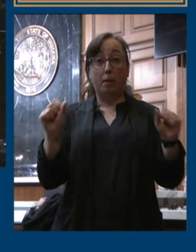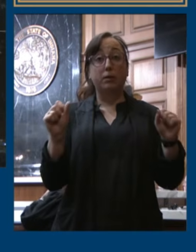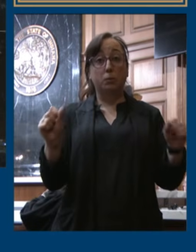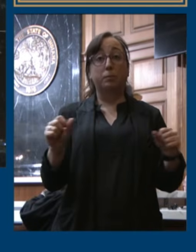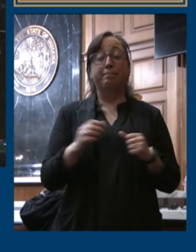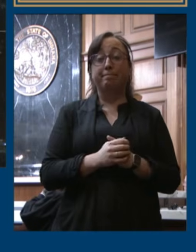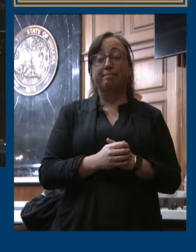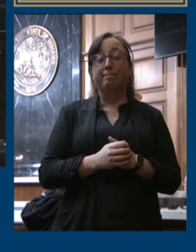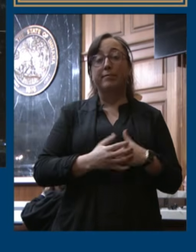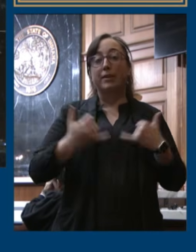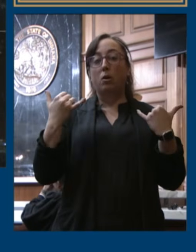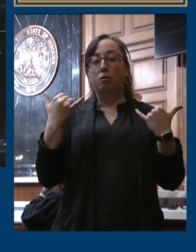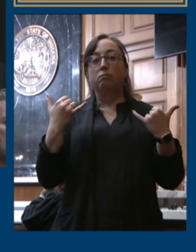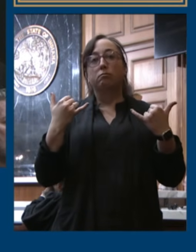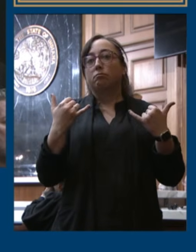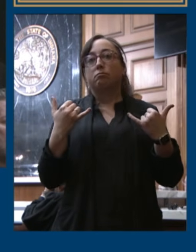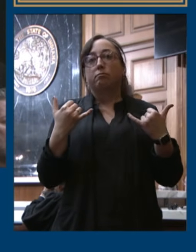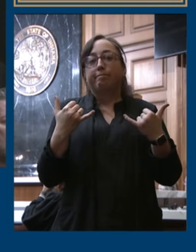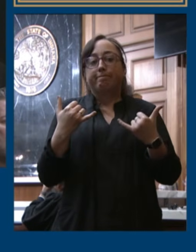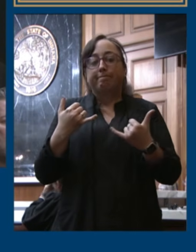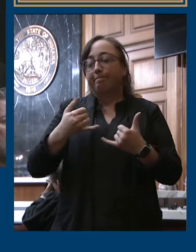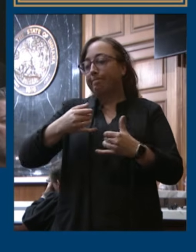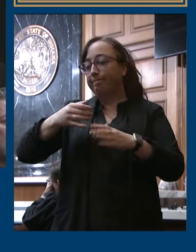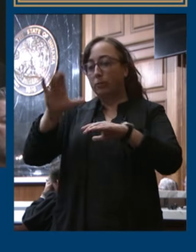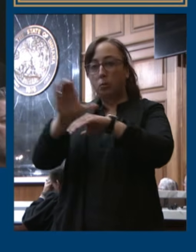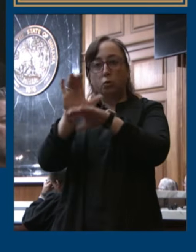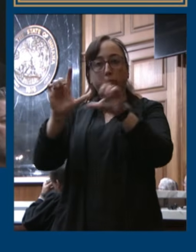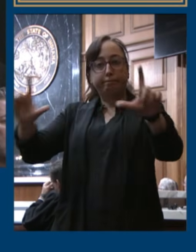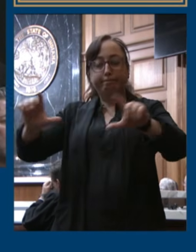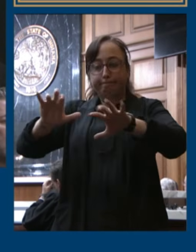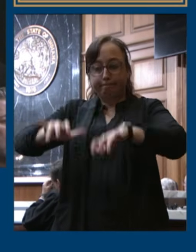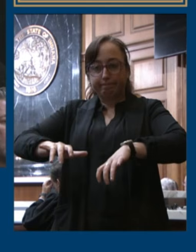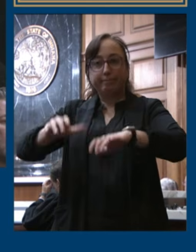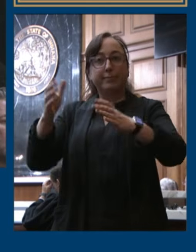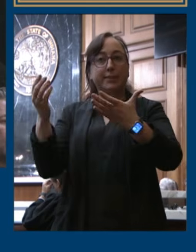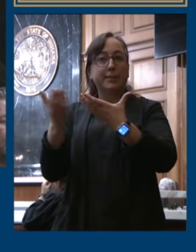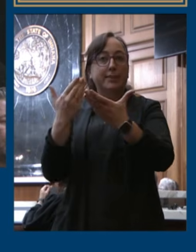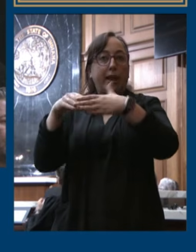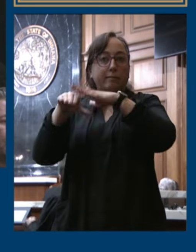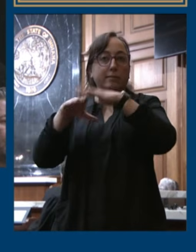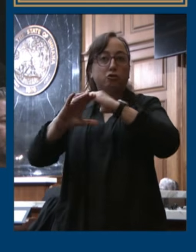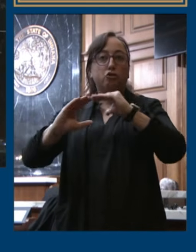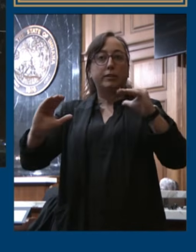NOW OFTEN ACCESSIBLE THROUGH A NEARBY COMPUTER SCREEN. THROUGH INDIANA LEGAL HELP, OUR JUSTICE SYSTEM NOW